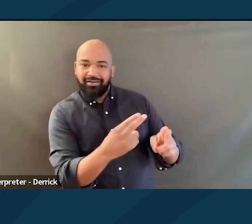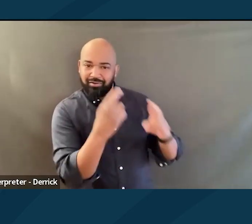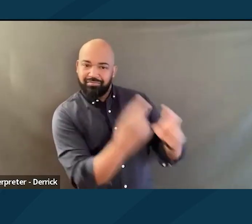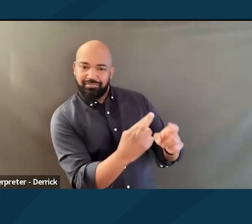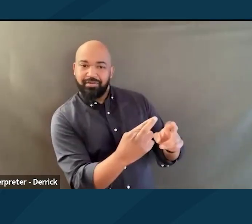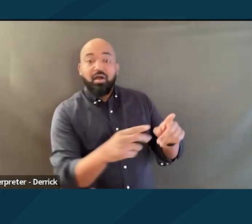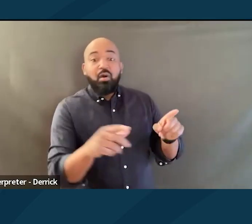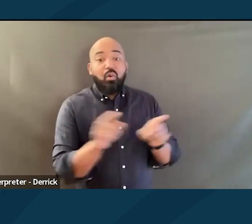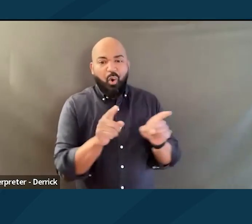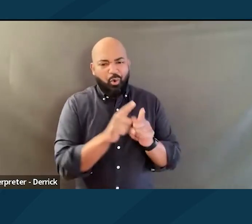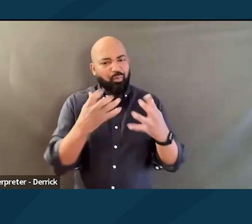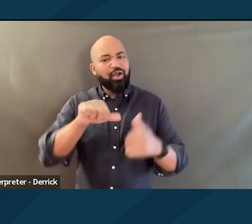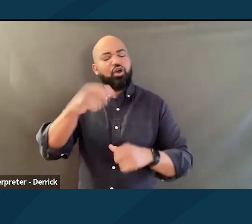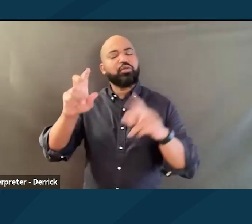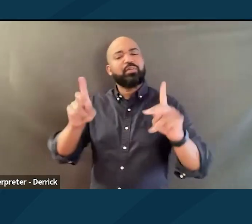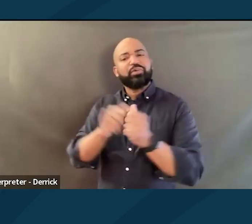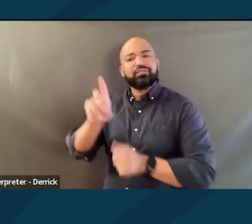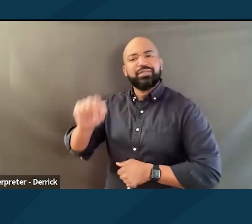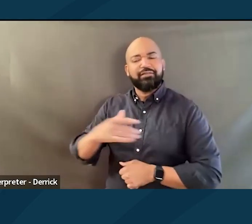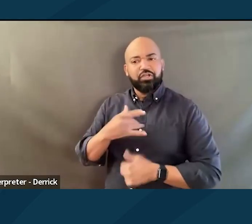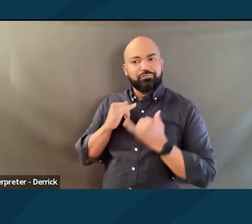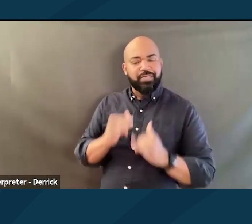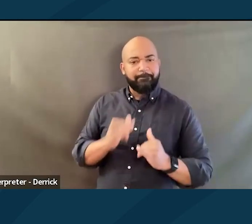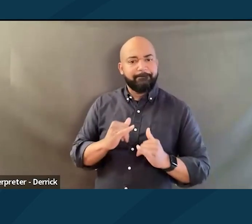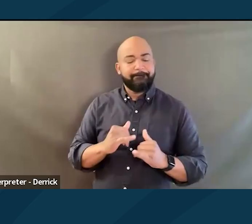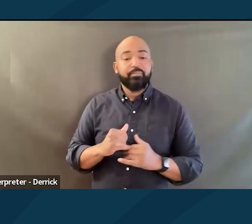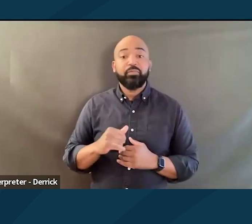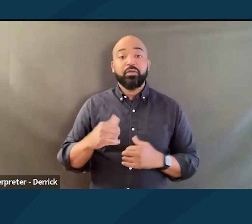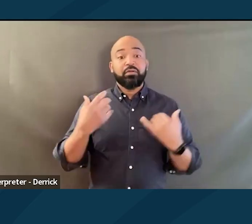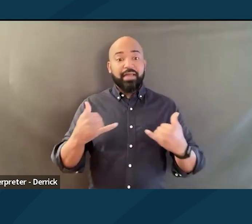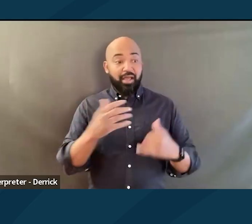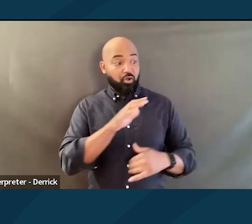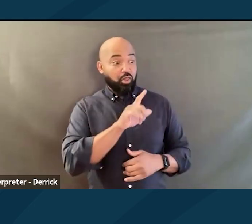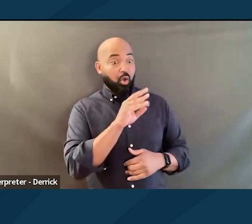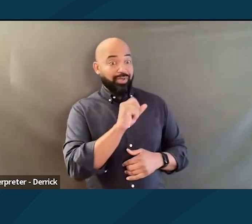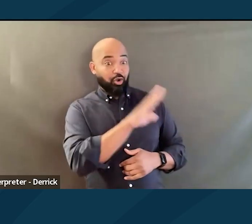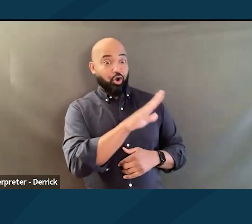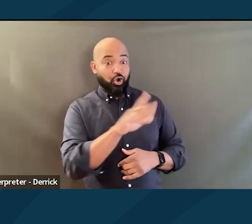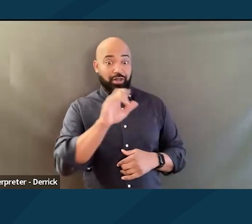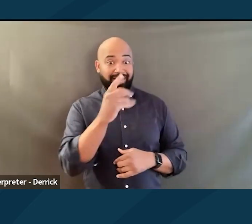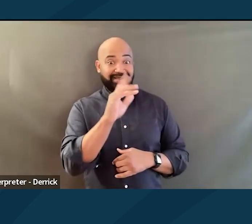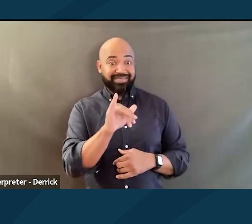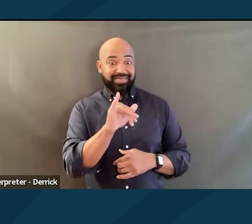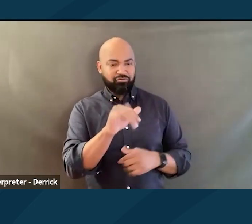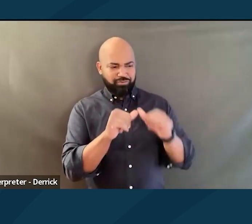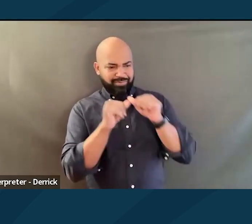And right now, we have an obligation to continue Lois's legacy and fight for 504 and the community